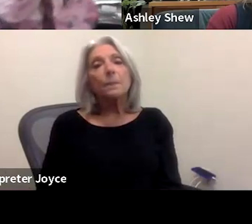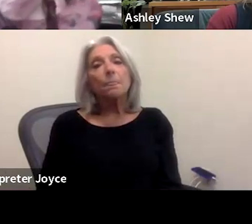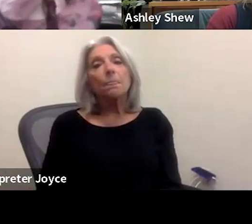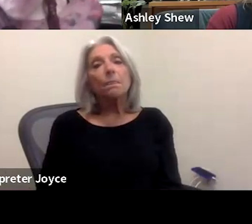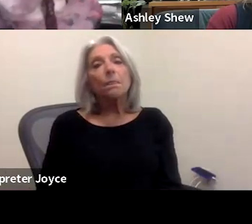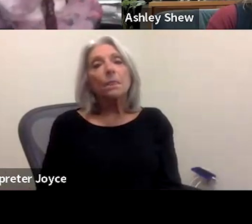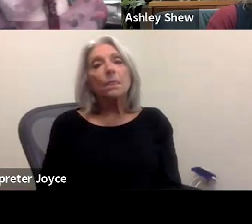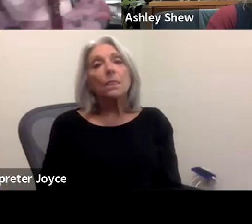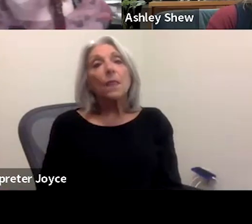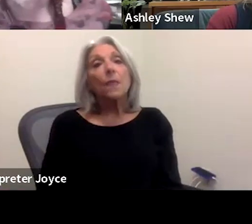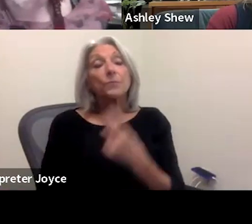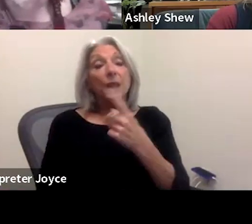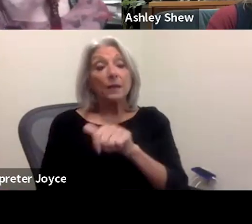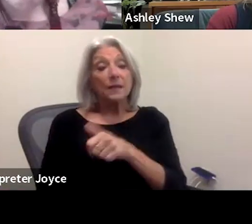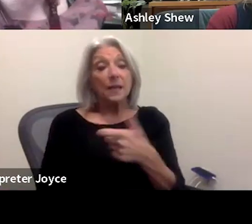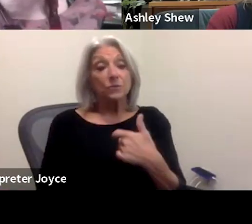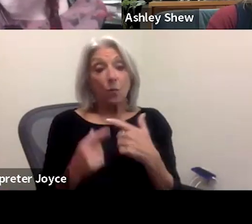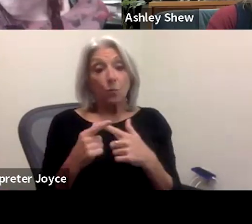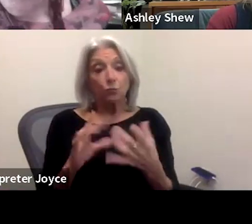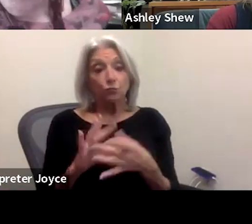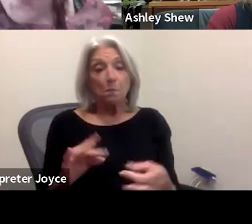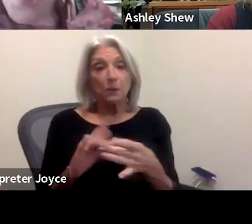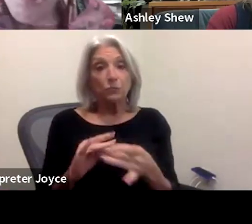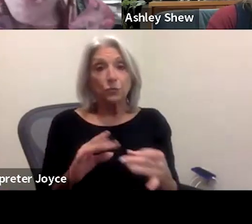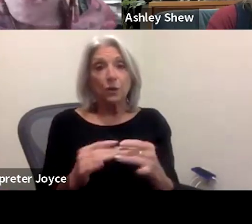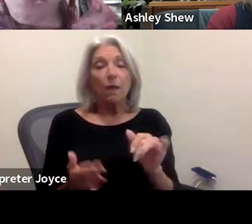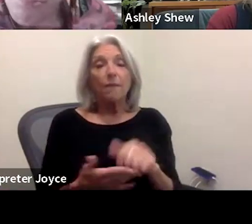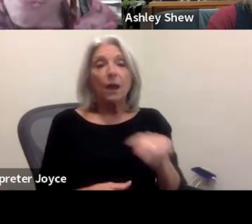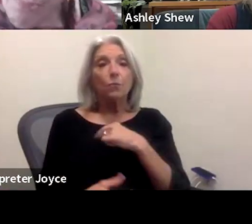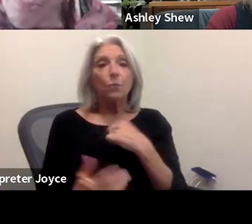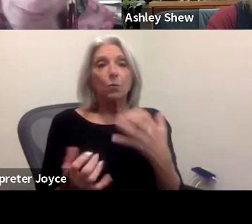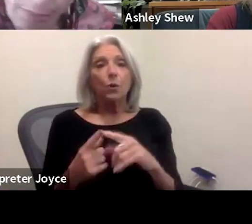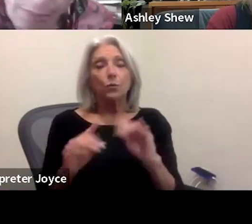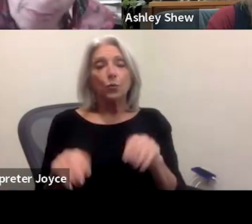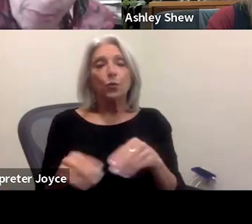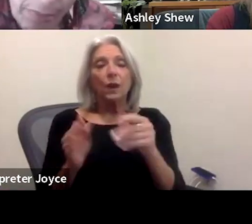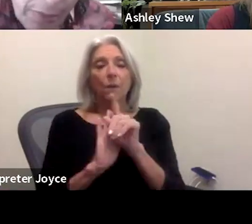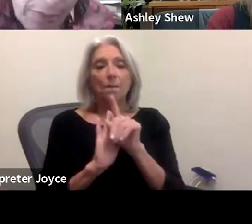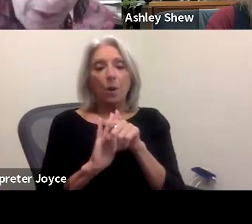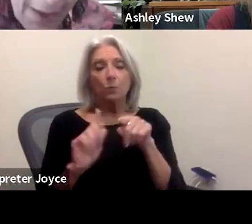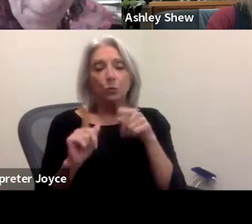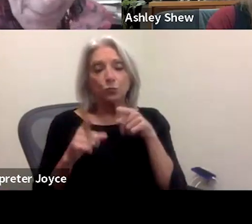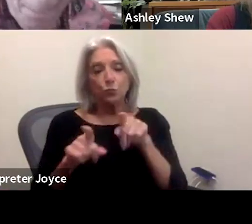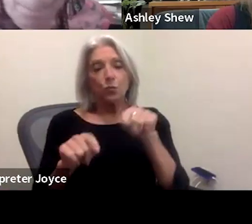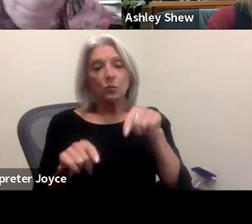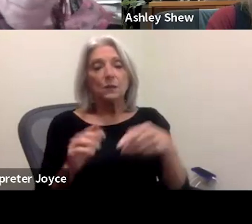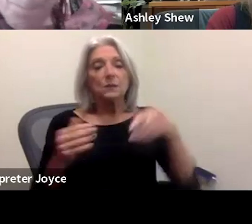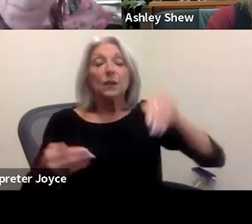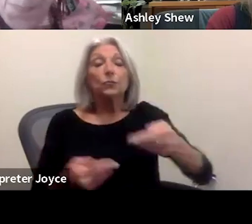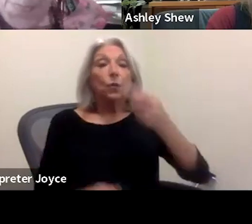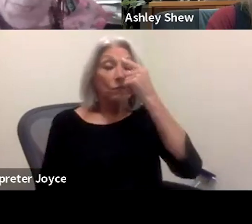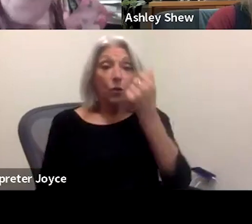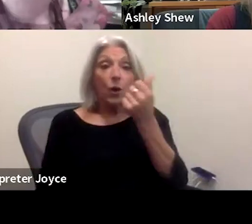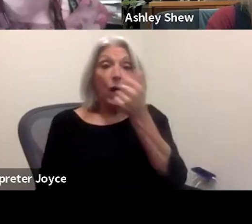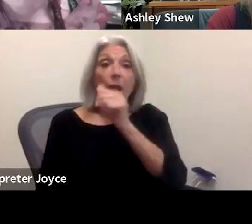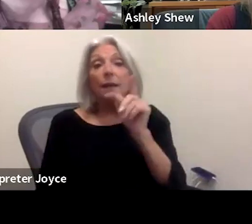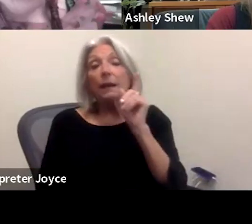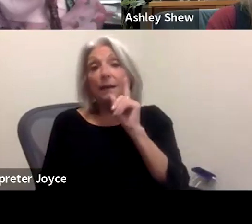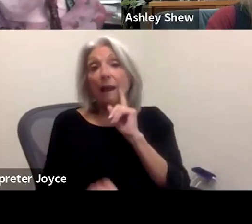Something else that I wanted to mention is we just want to give a moment during this intro for any deaf participants in the audience